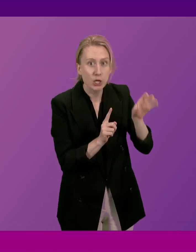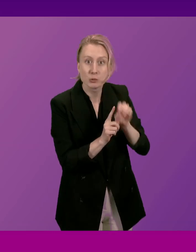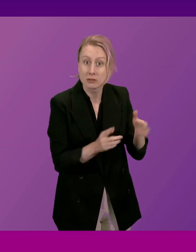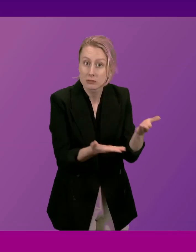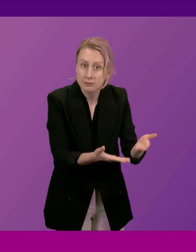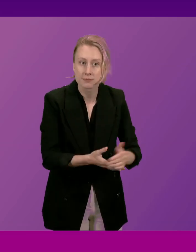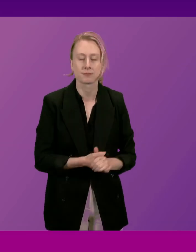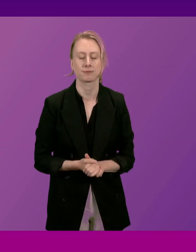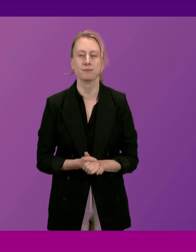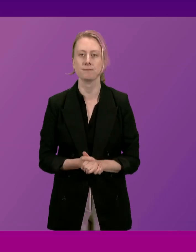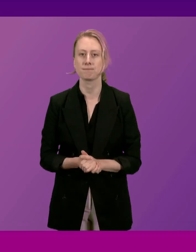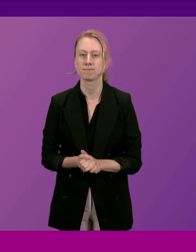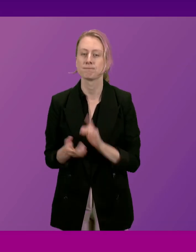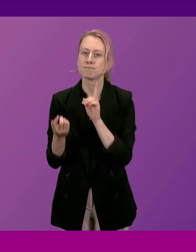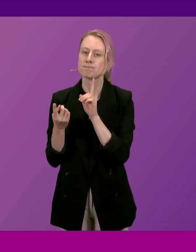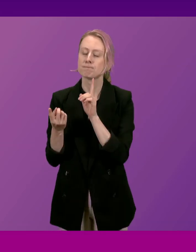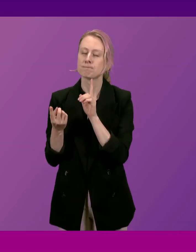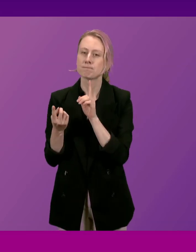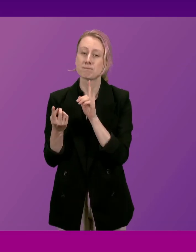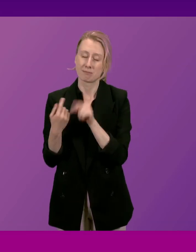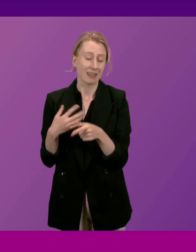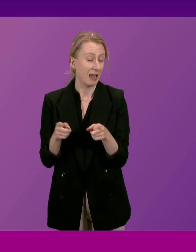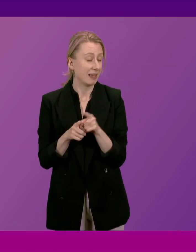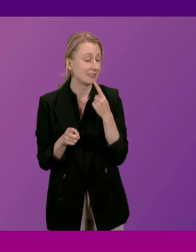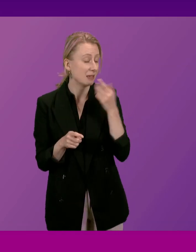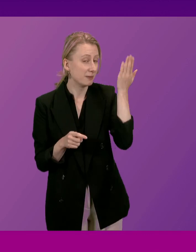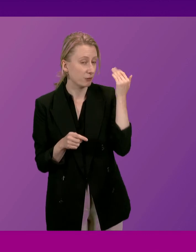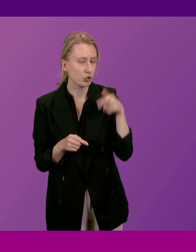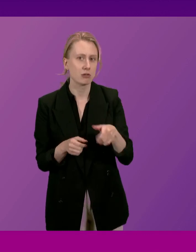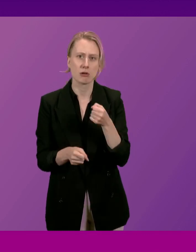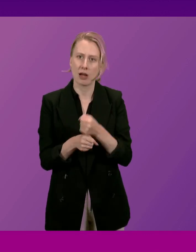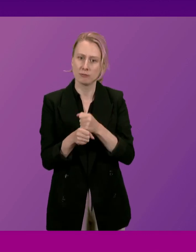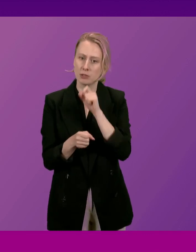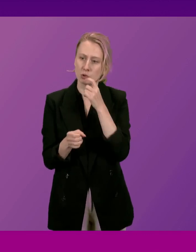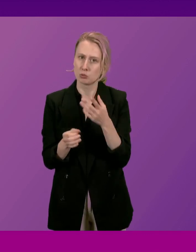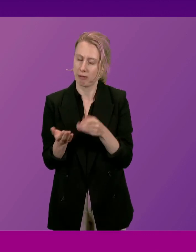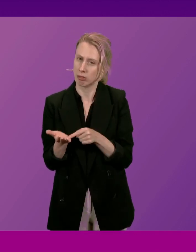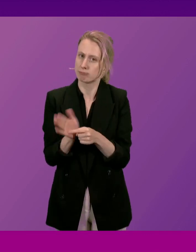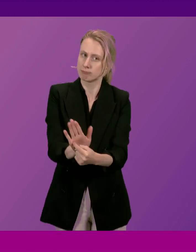As I said in my earlier answer, the Government will announce its plans to